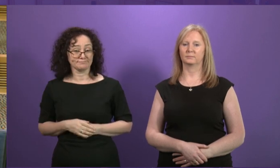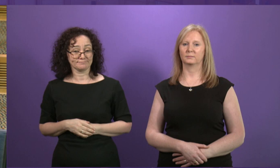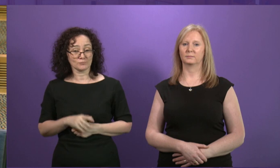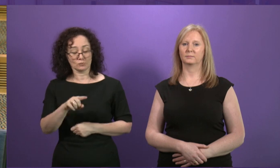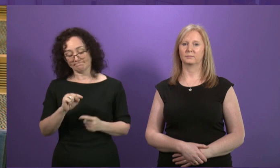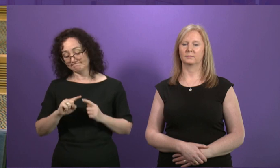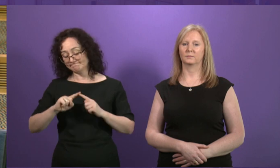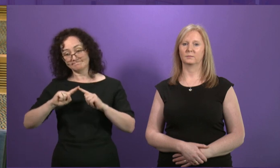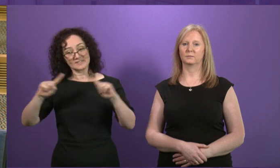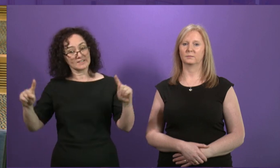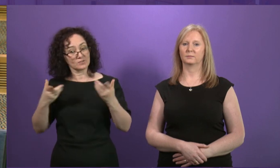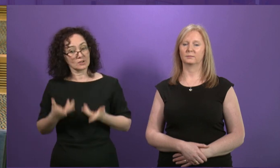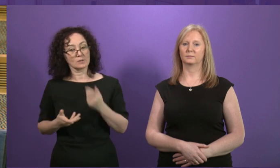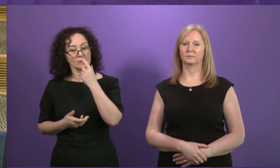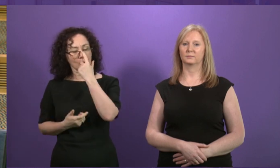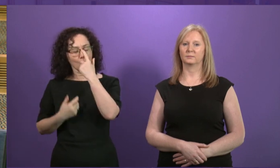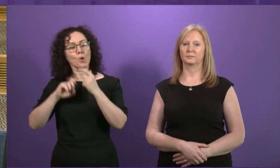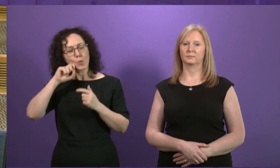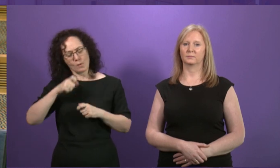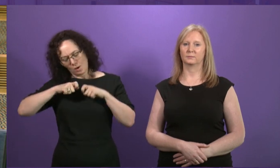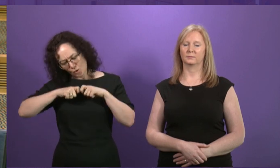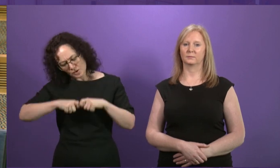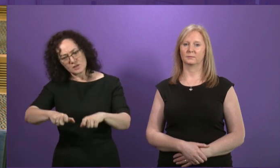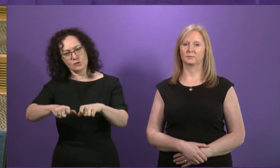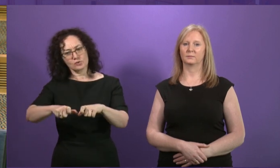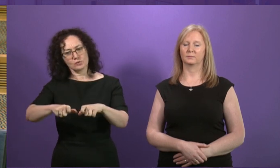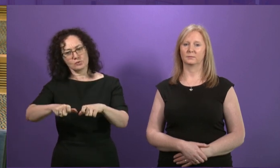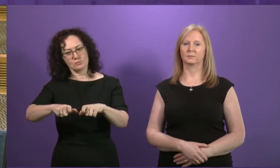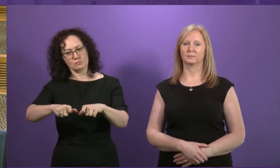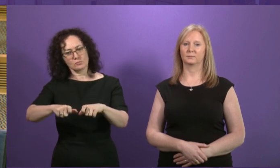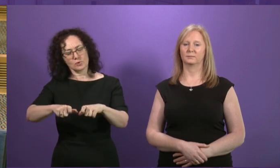We will continue to progress the merger in a proper way. The work that is being done